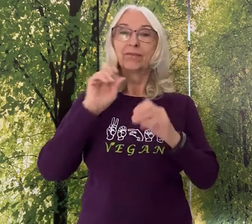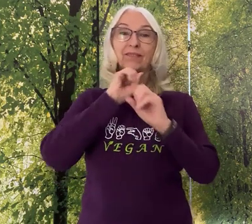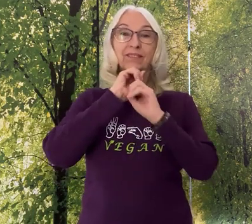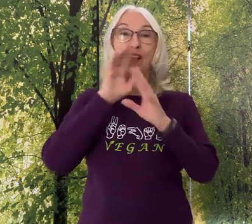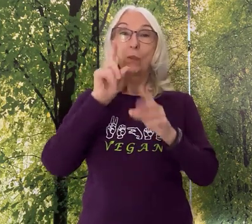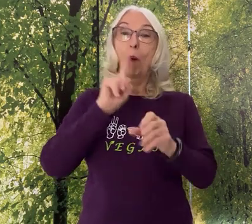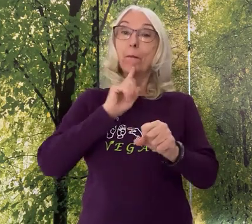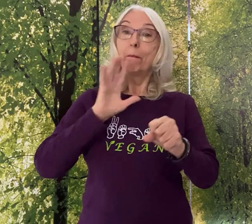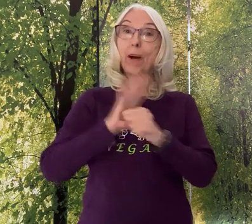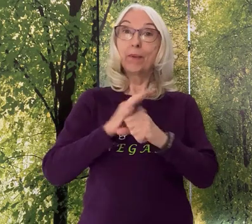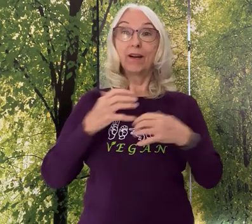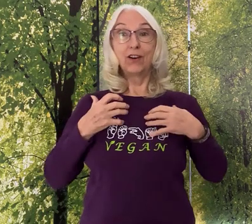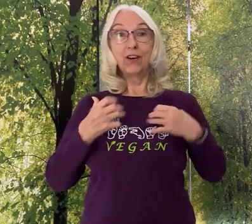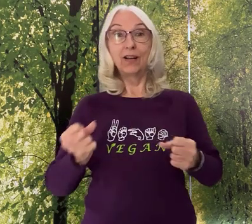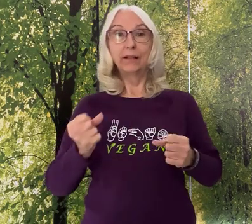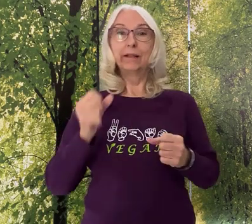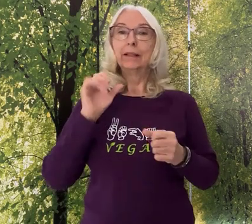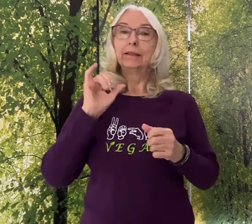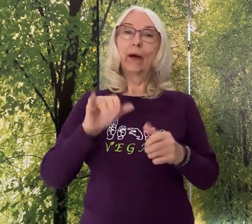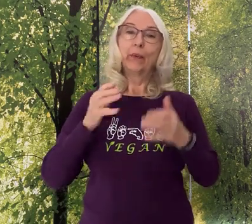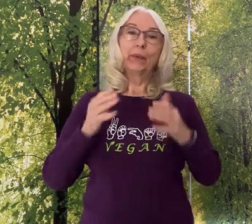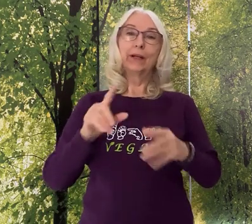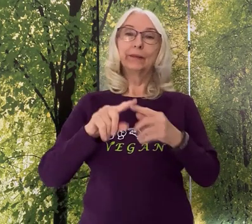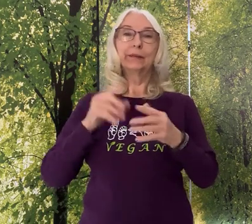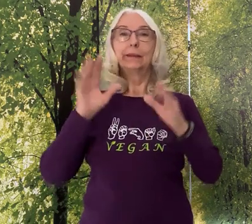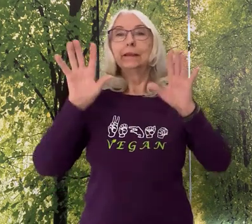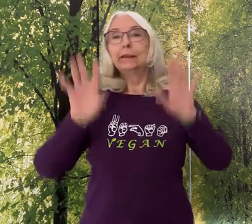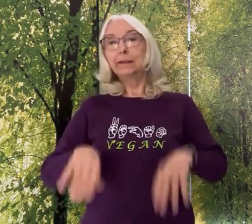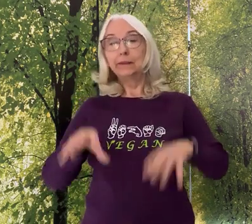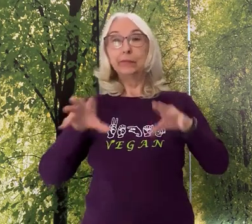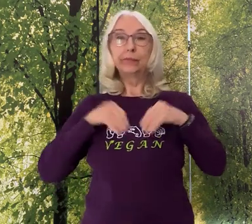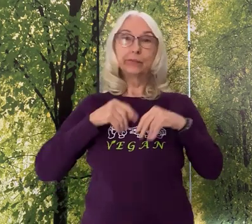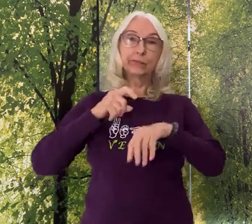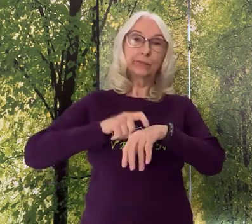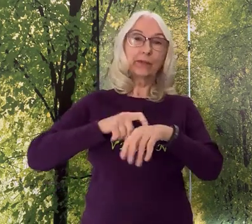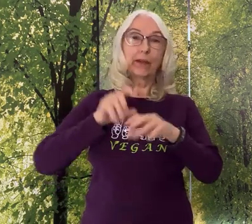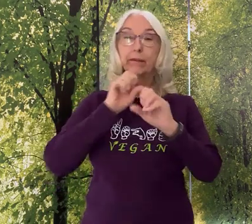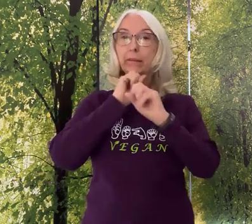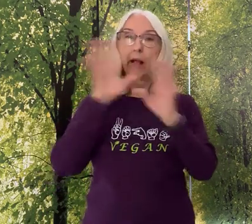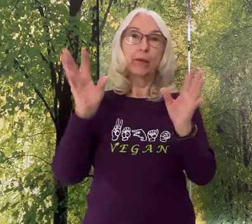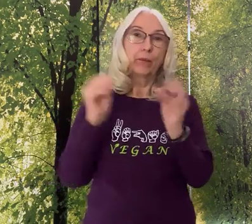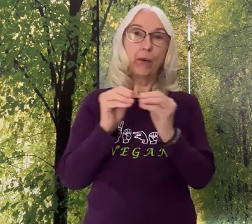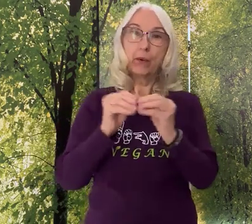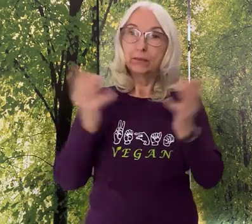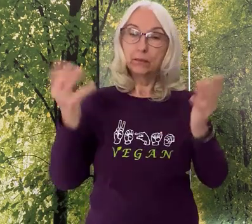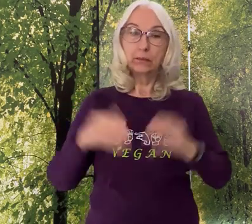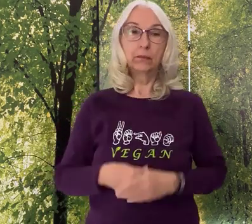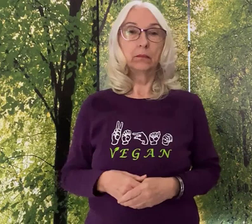Neither one promised a cure; they were a way to buy time, nothing more.